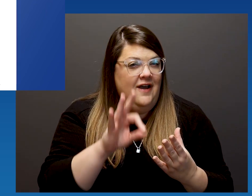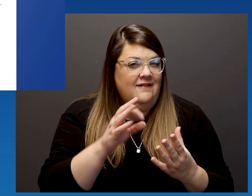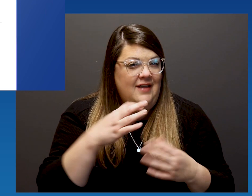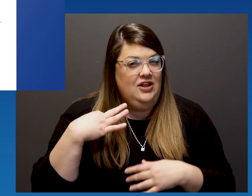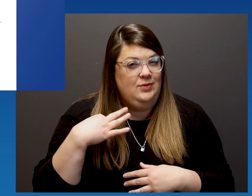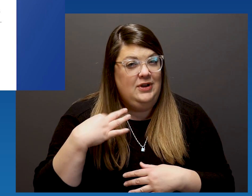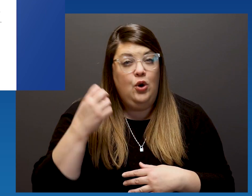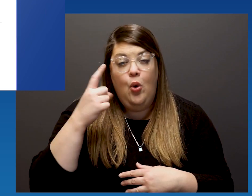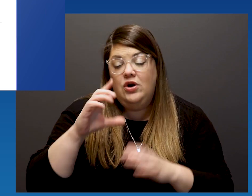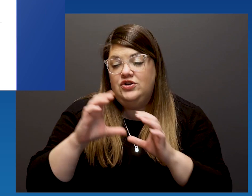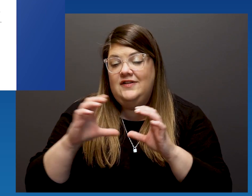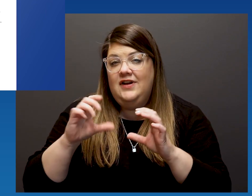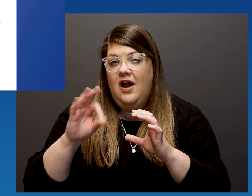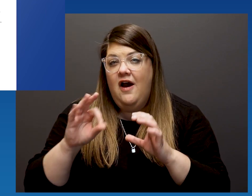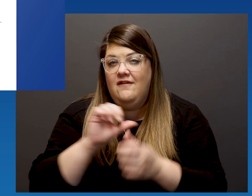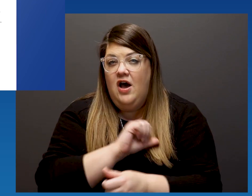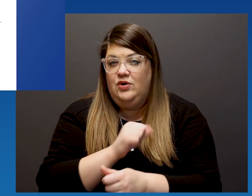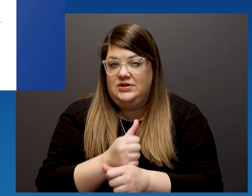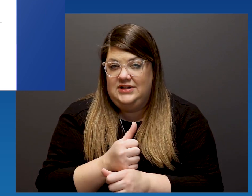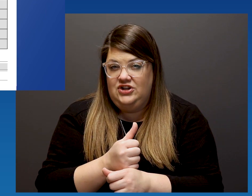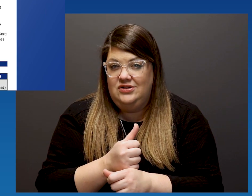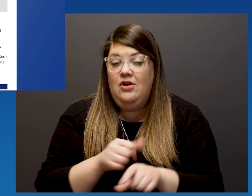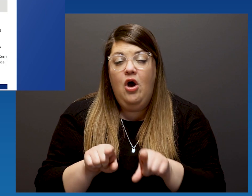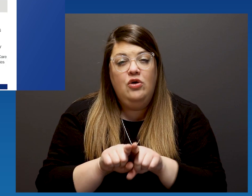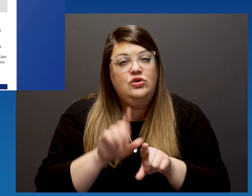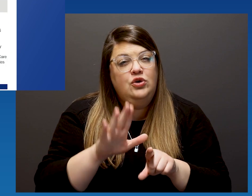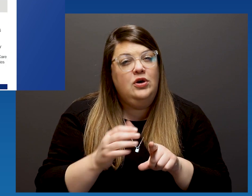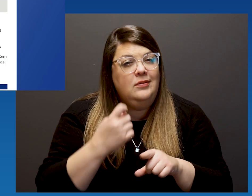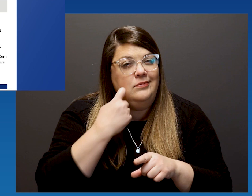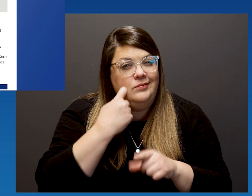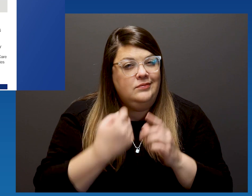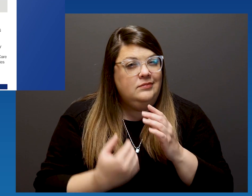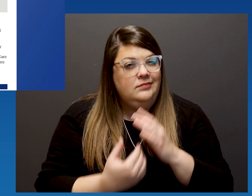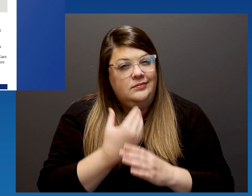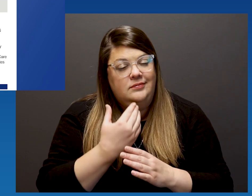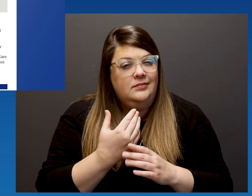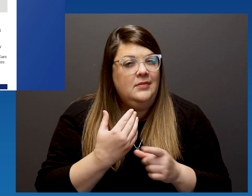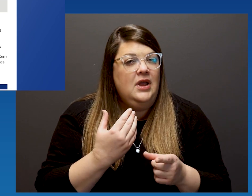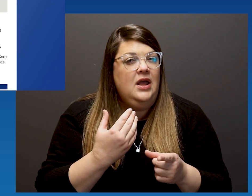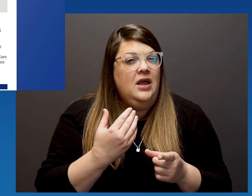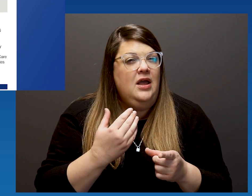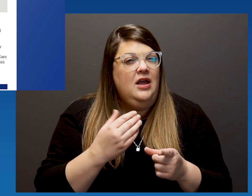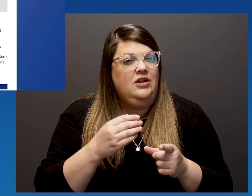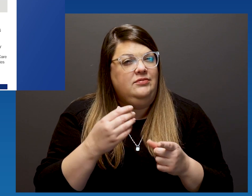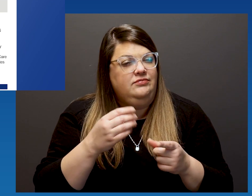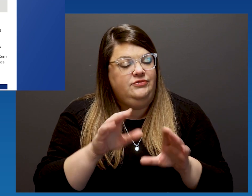or your Certificate of Authorization, as well as your most recent Childcare Provider Rate Agreement,